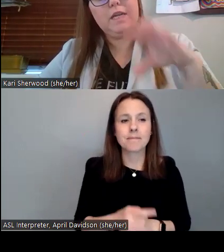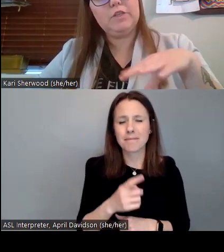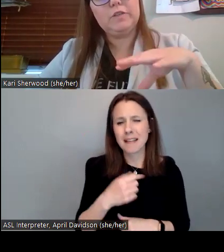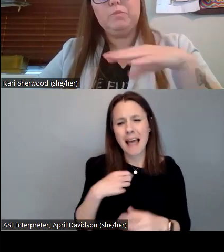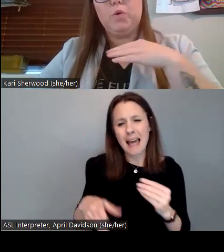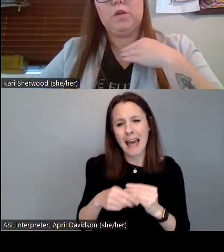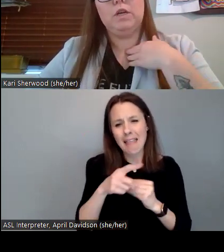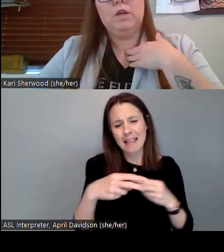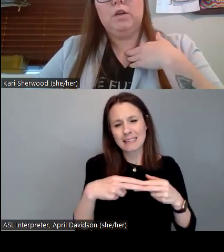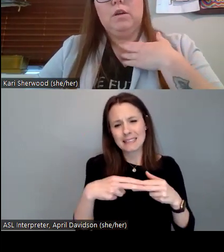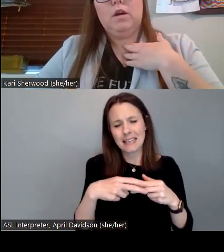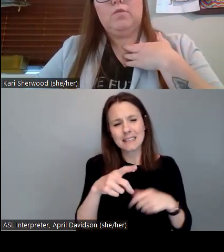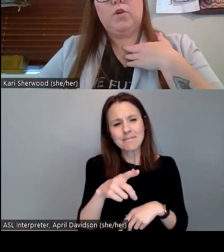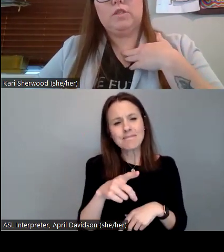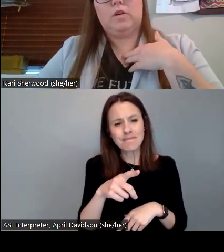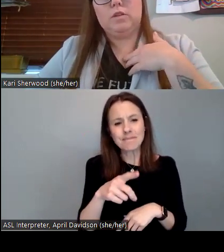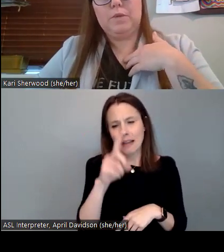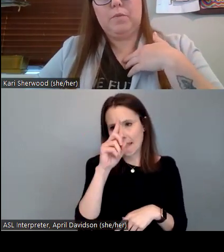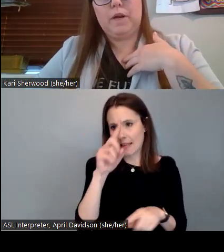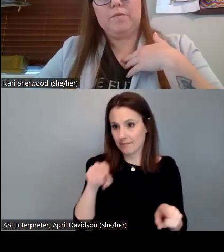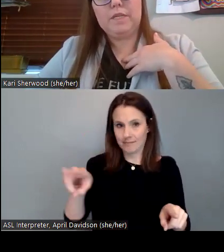I think it's important for us all to be aware of these